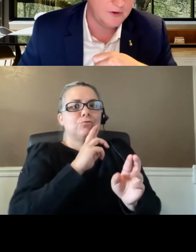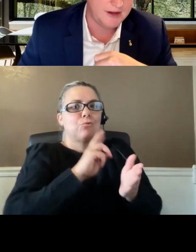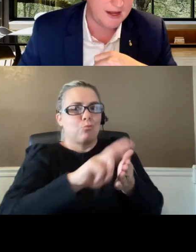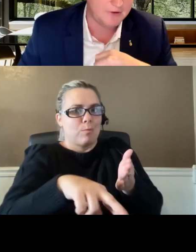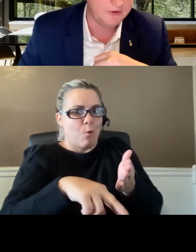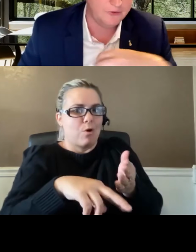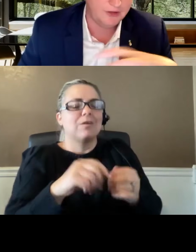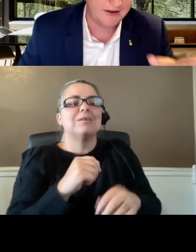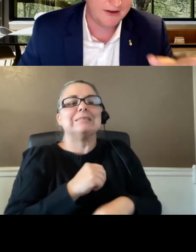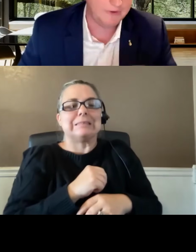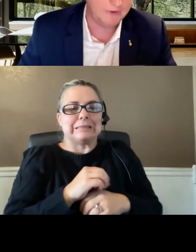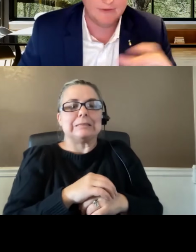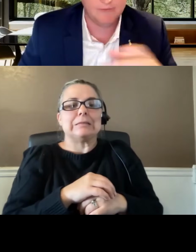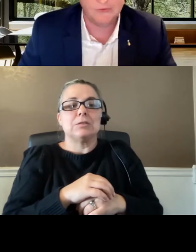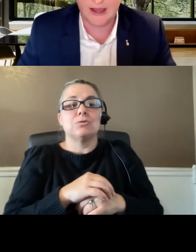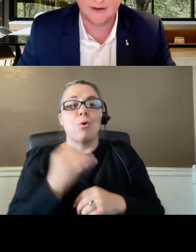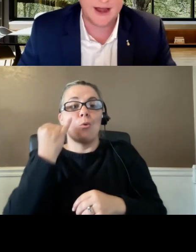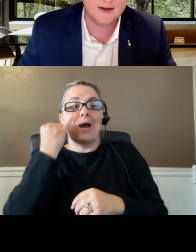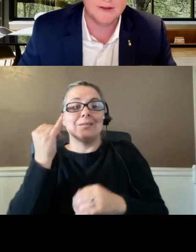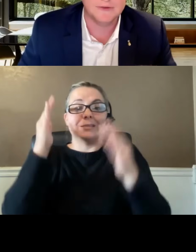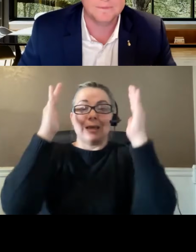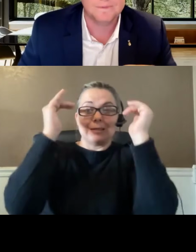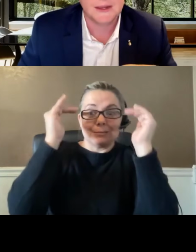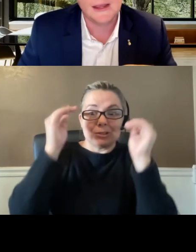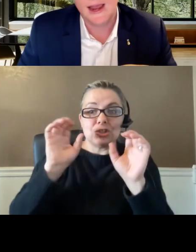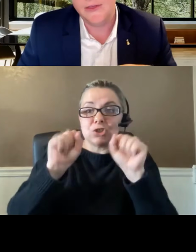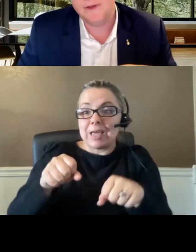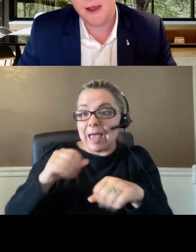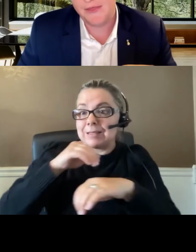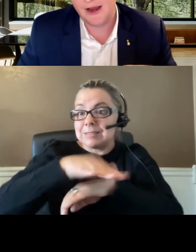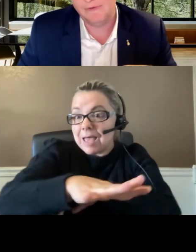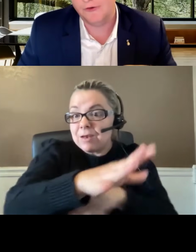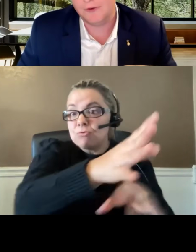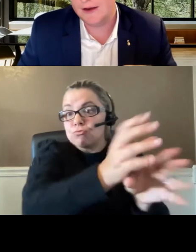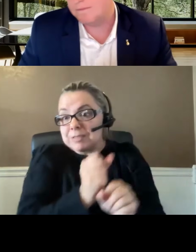you would be able to send and receive signed documents, and the VPAT that I first read,